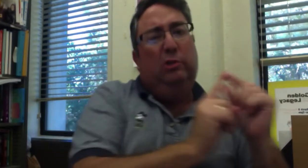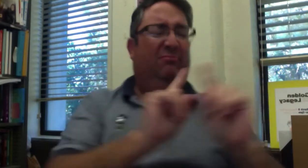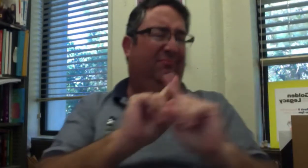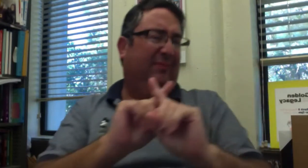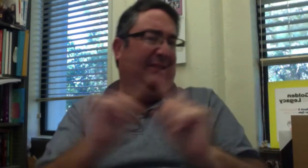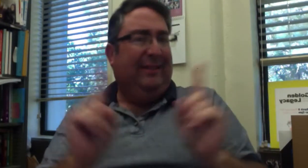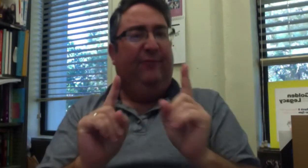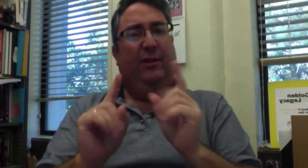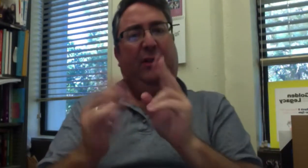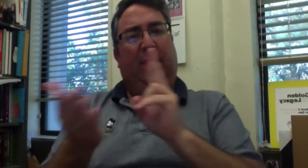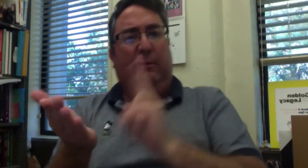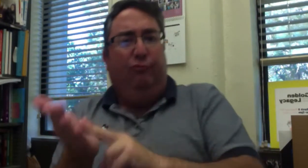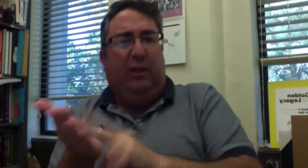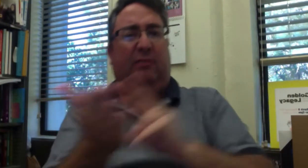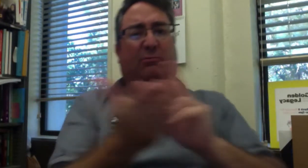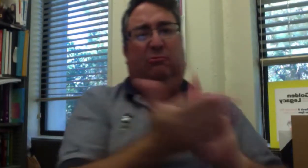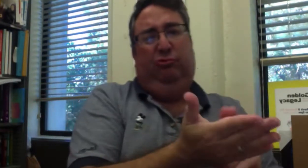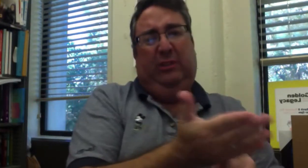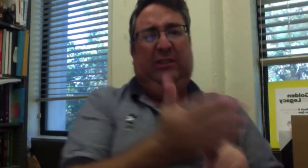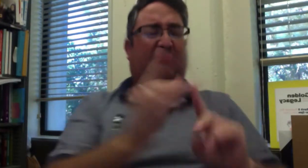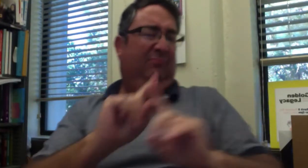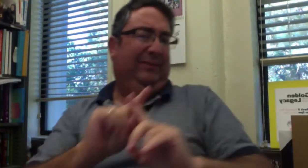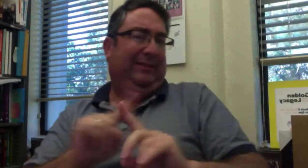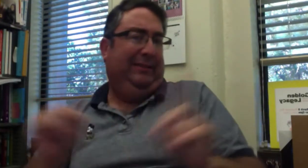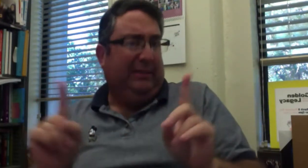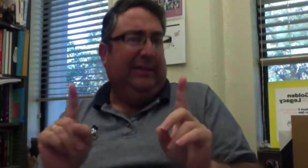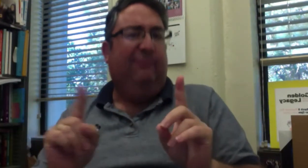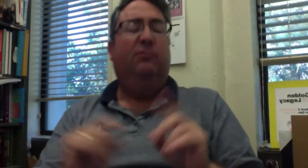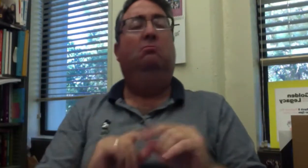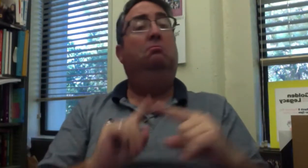That's because the languages, words, rhythms, rhymes are different.